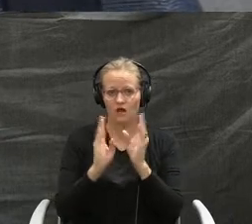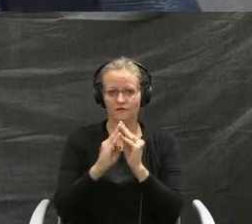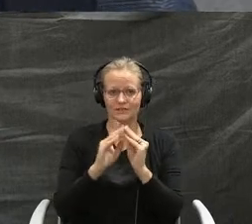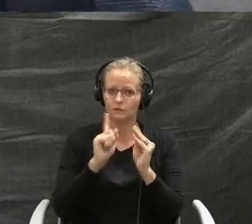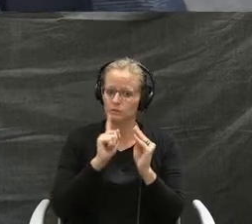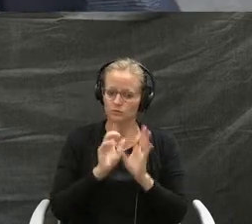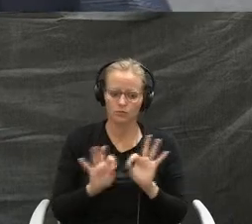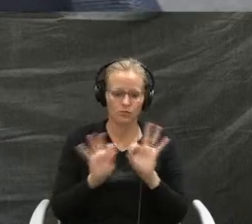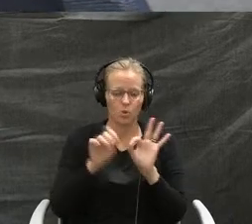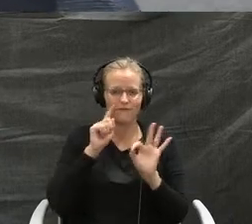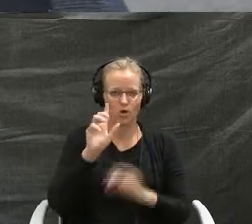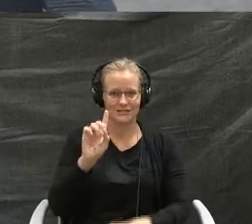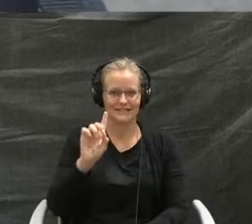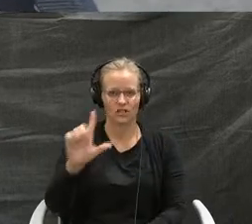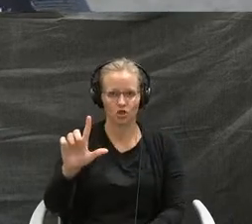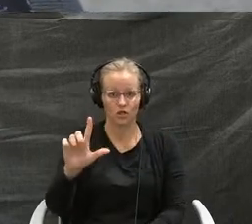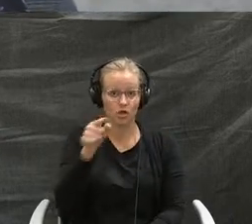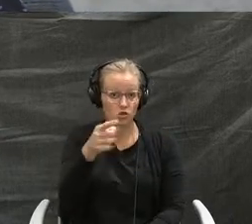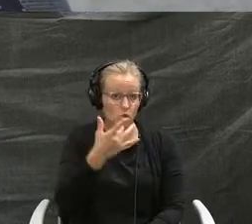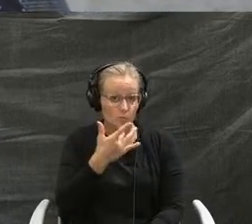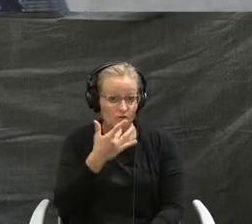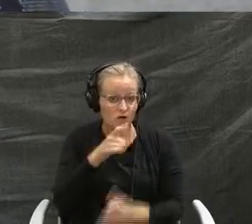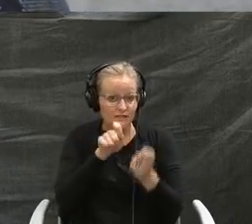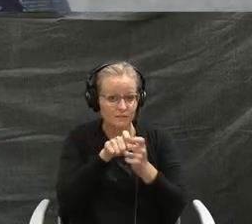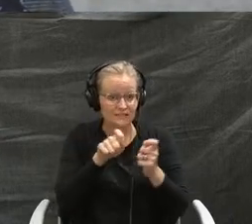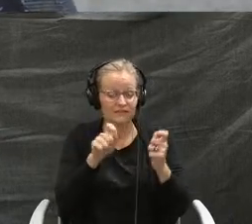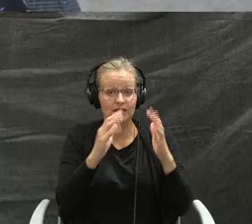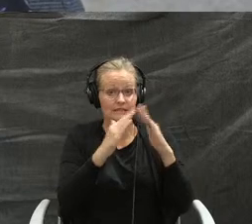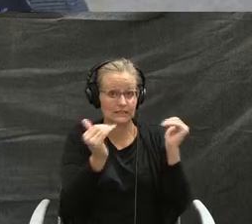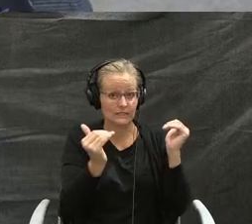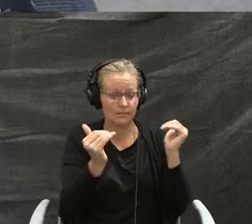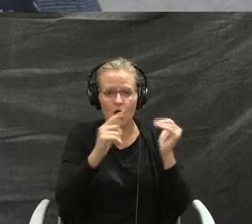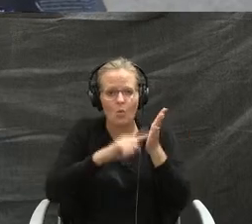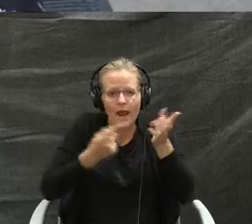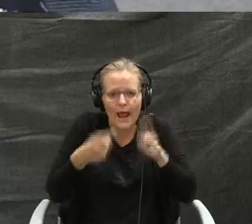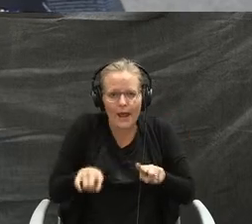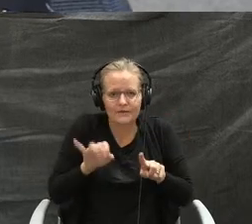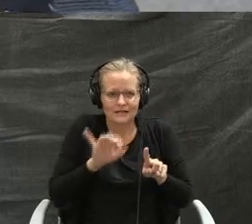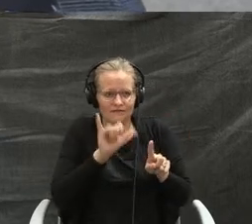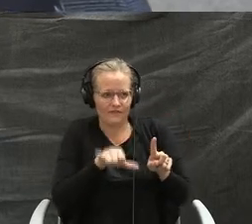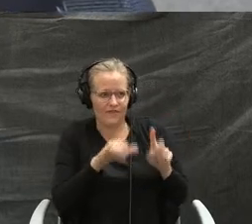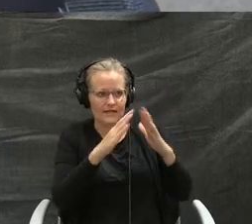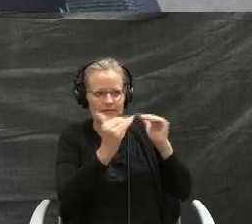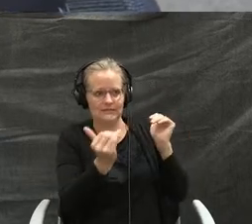preferred platform? What will happen when some platforms return to regular fee schedules?